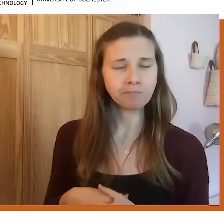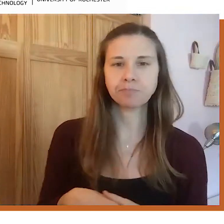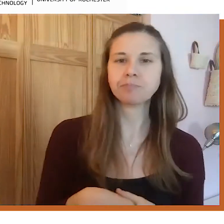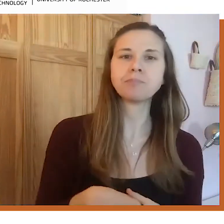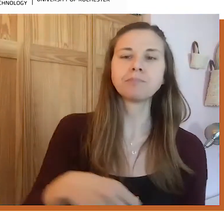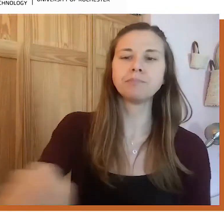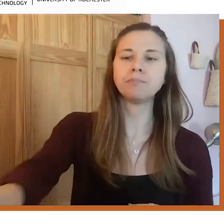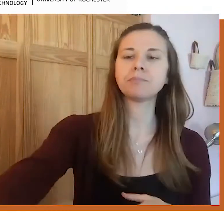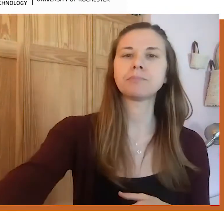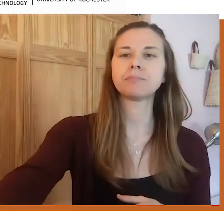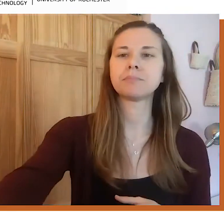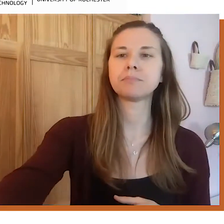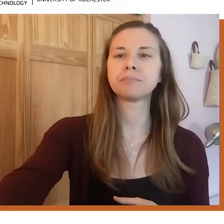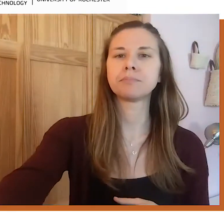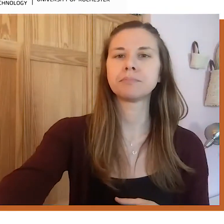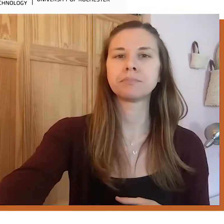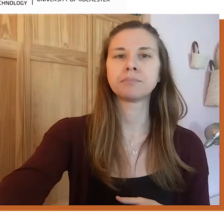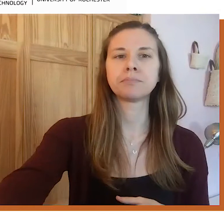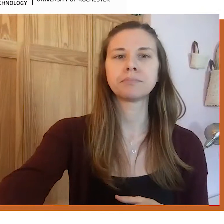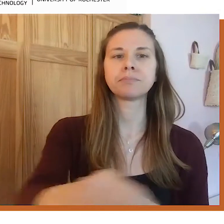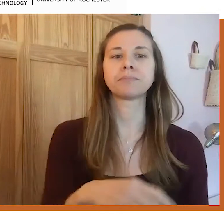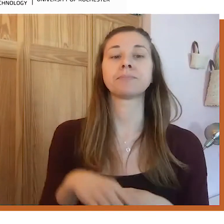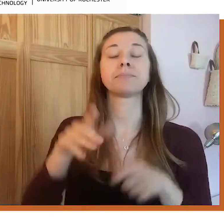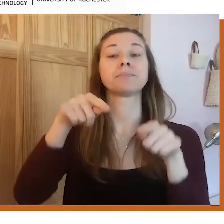I just wanted additional tools to be able to carry with me.